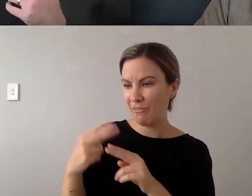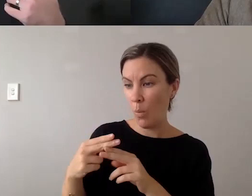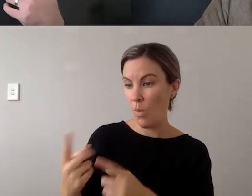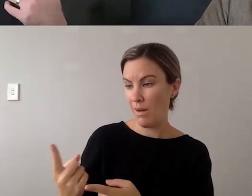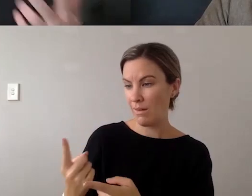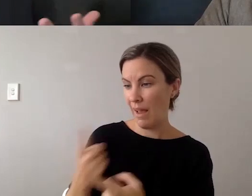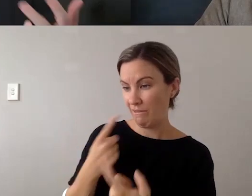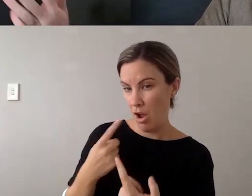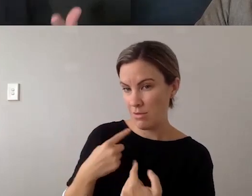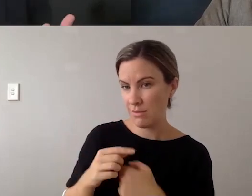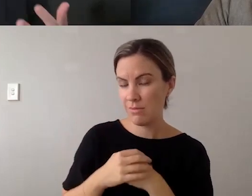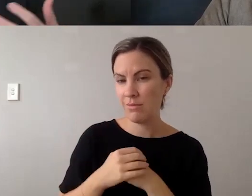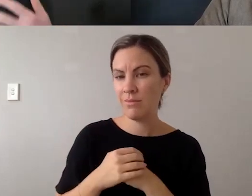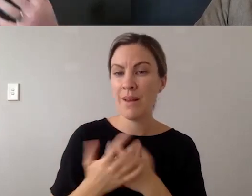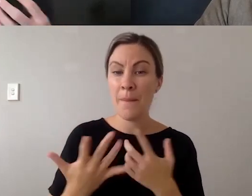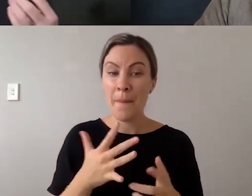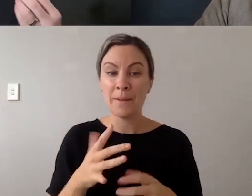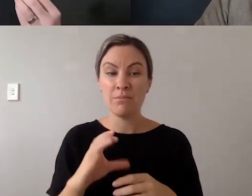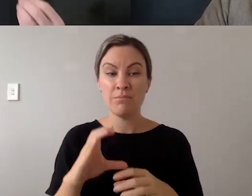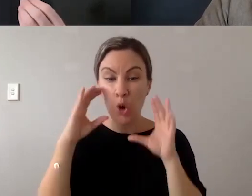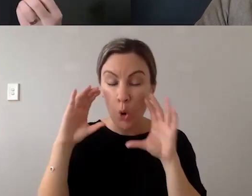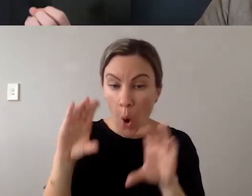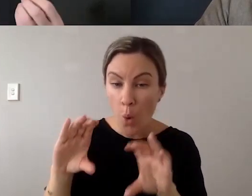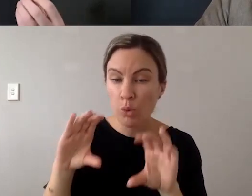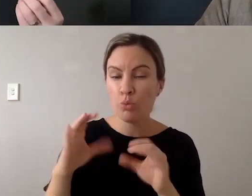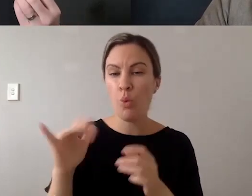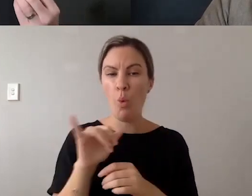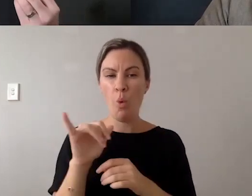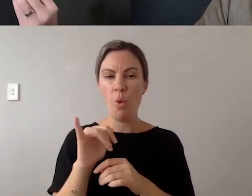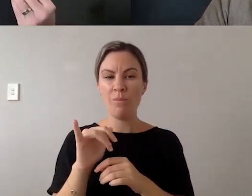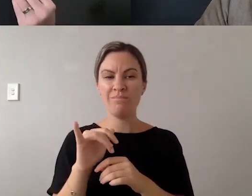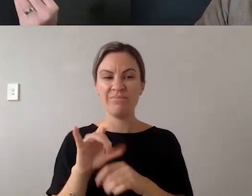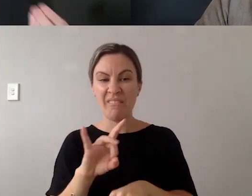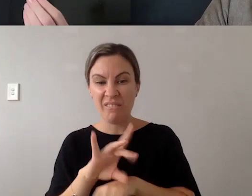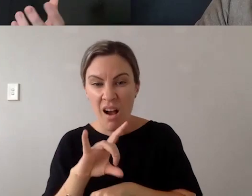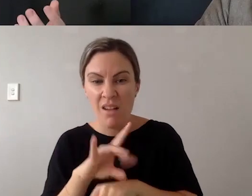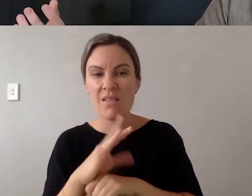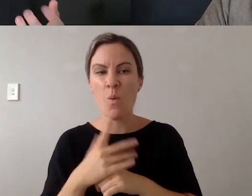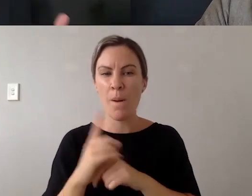advisor, a mentor - someone who you can go to and work with in these